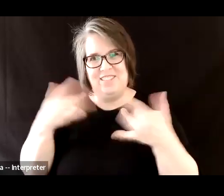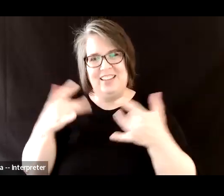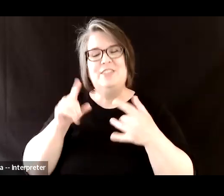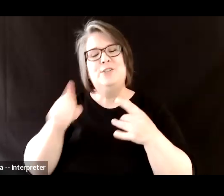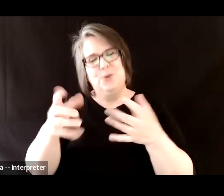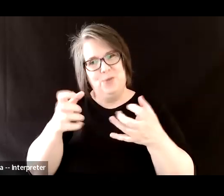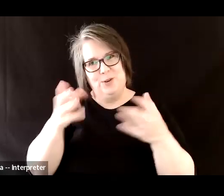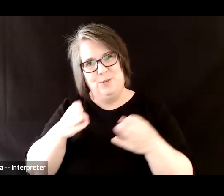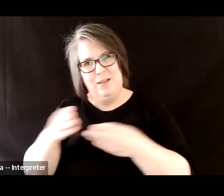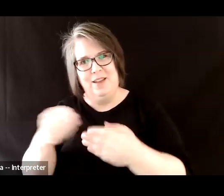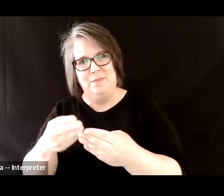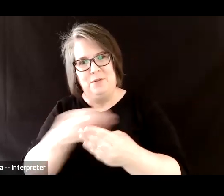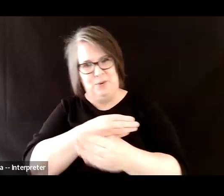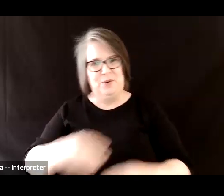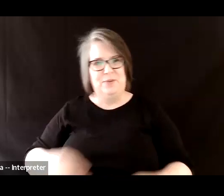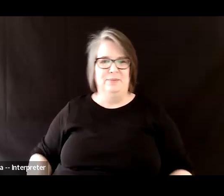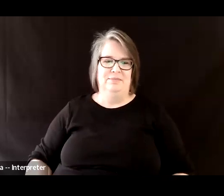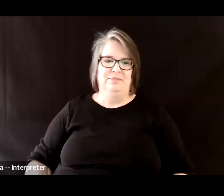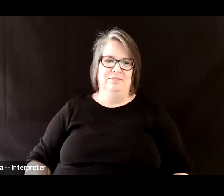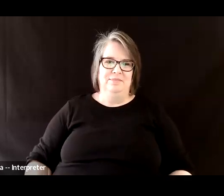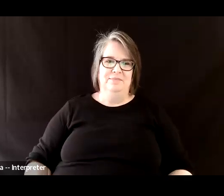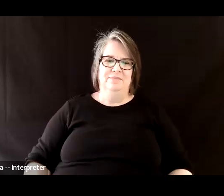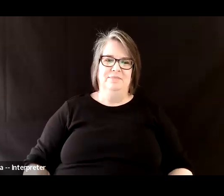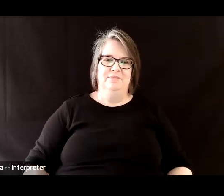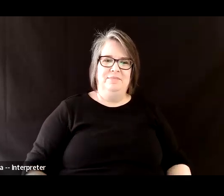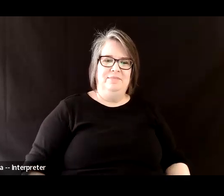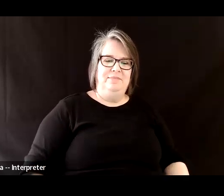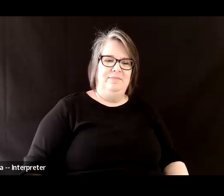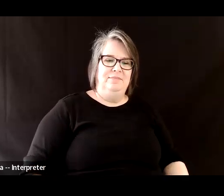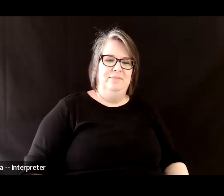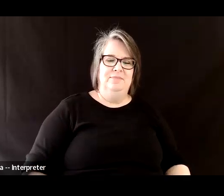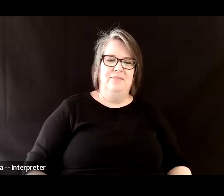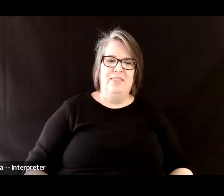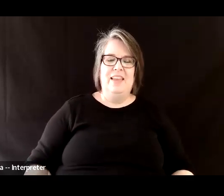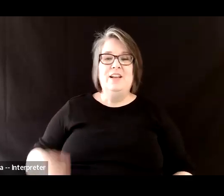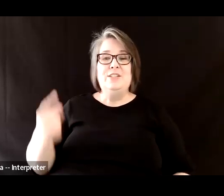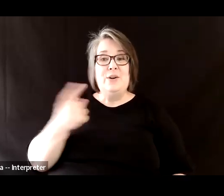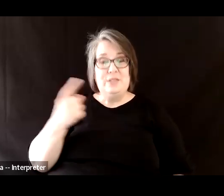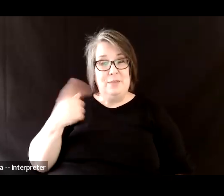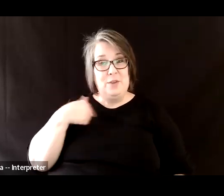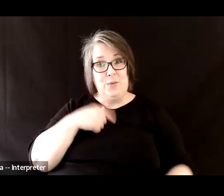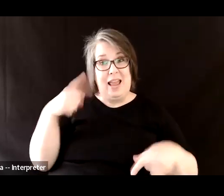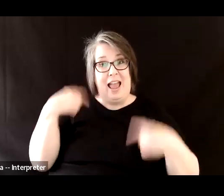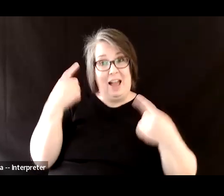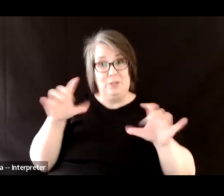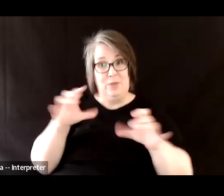them just in case. So something we have been doing a lot today that you're probably seeing and being able to